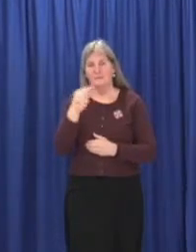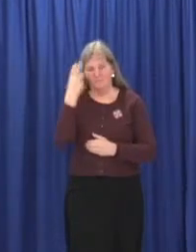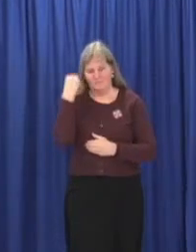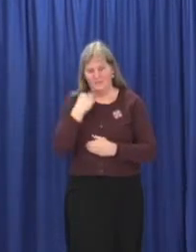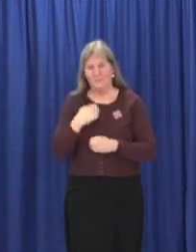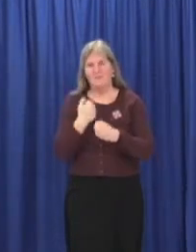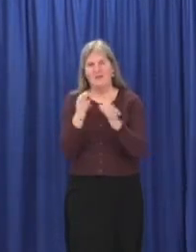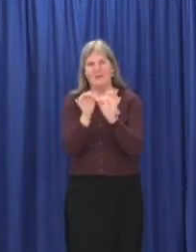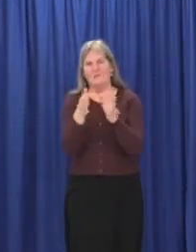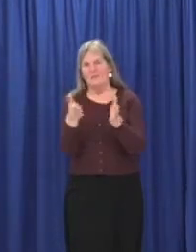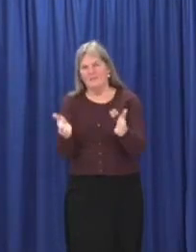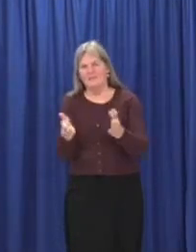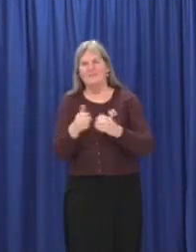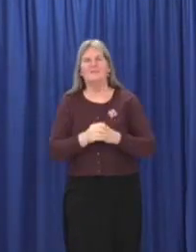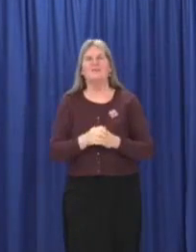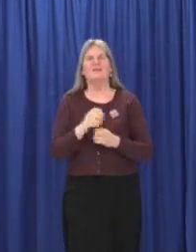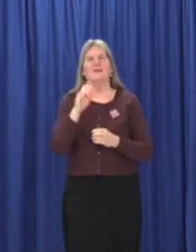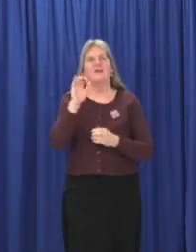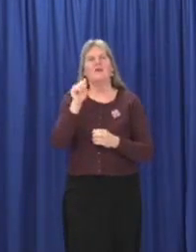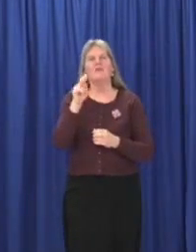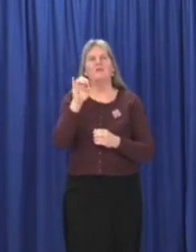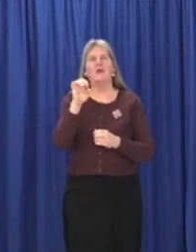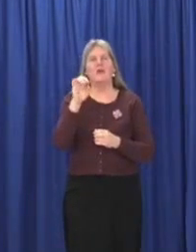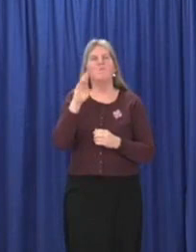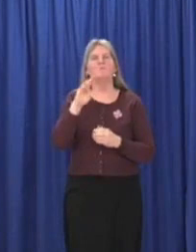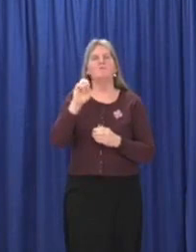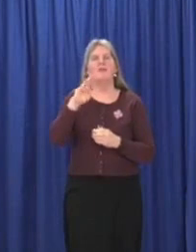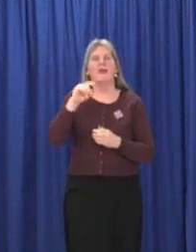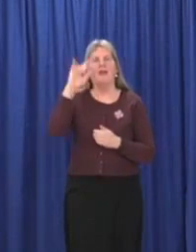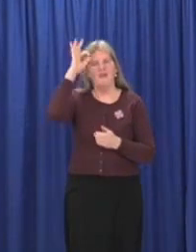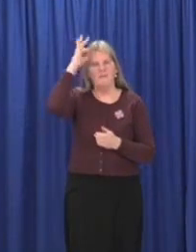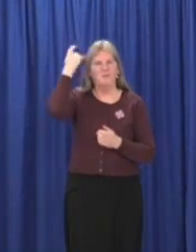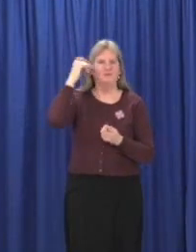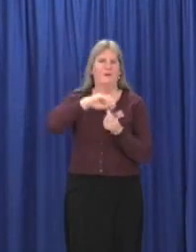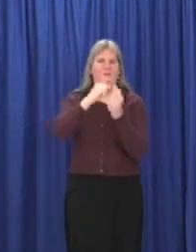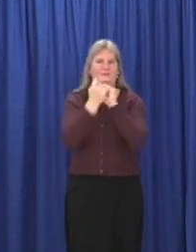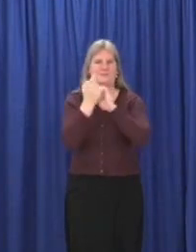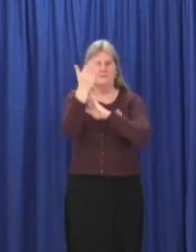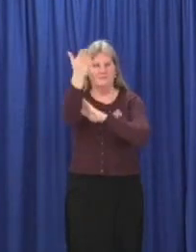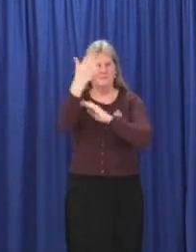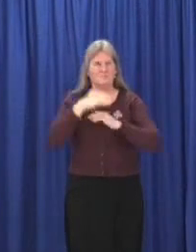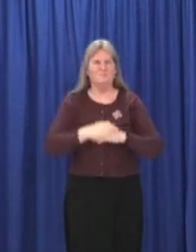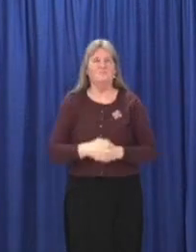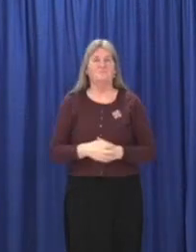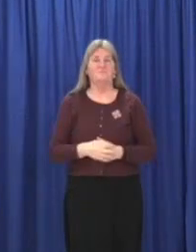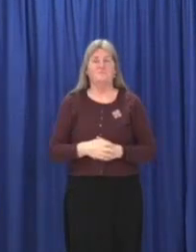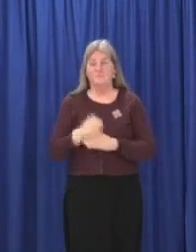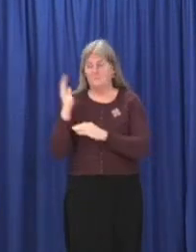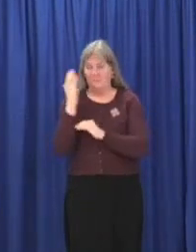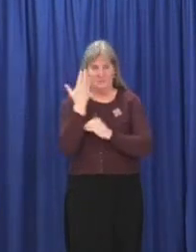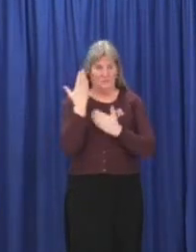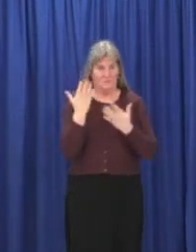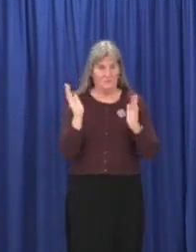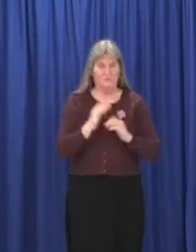interpretation and to Andre Bossier for providing our French translation. Following the remarks from our speakers, we will go to the